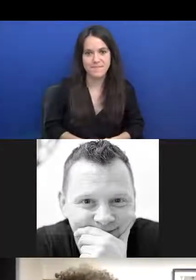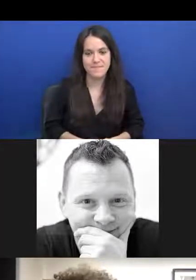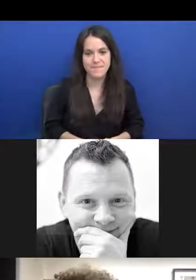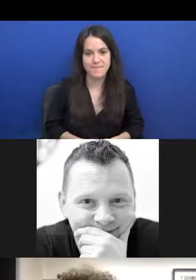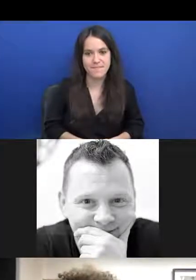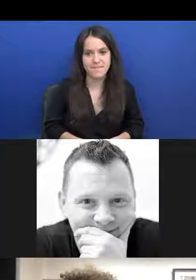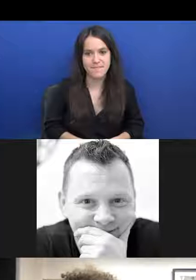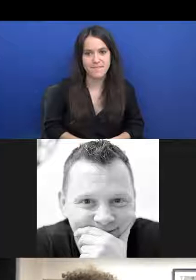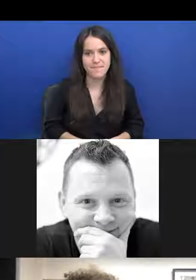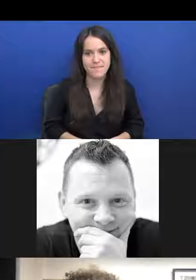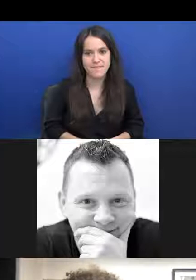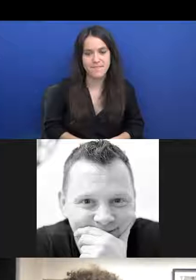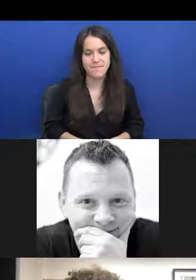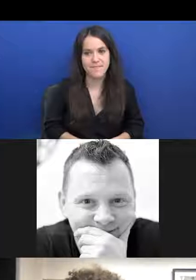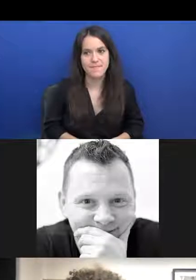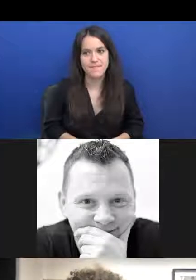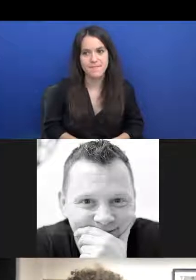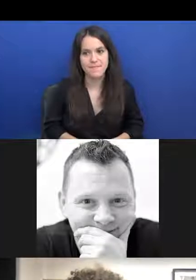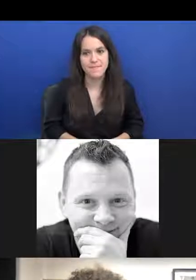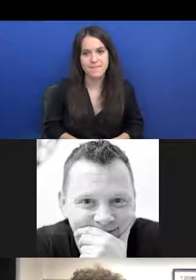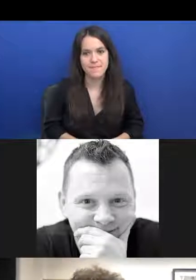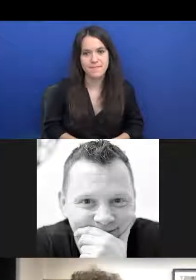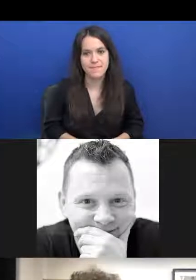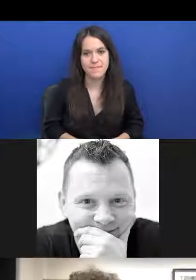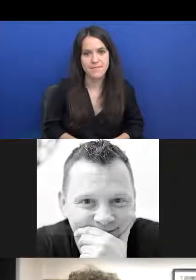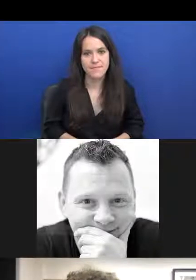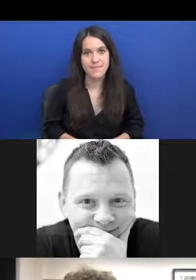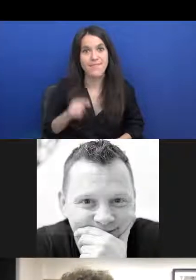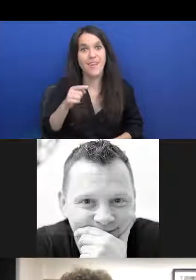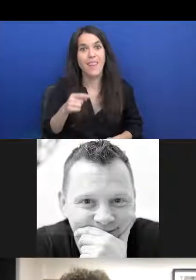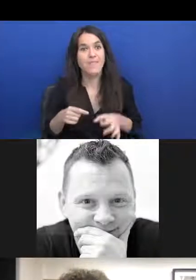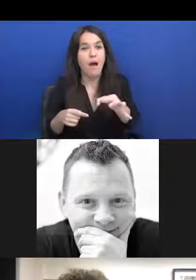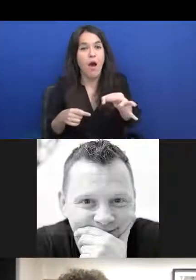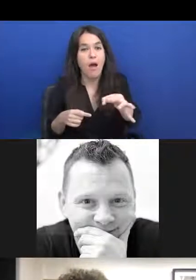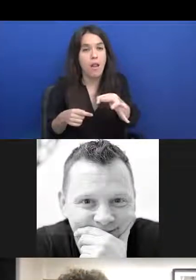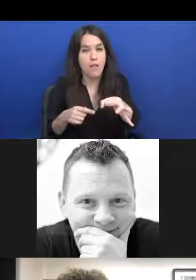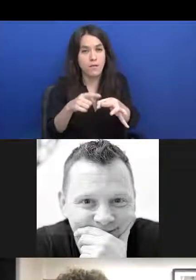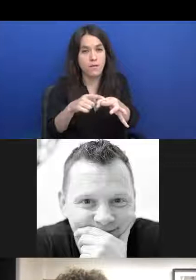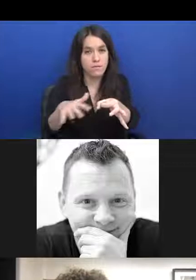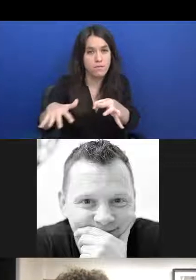so I didn't mention but the island was settled about a hundred years ago and a methodist mission